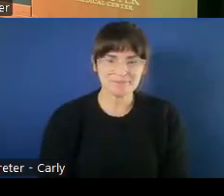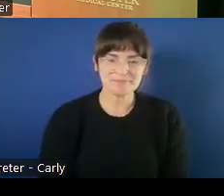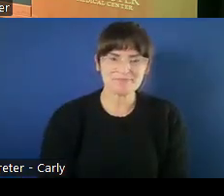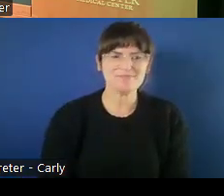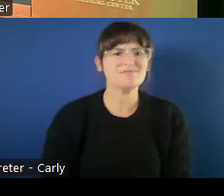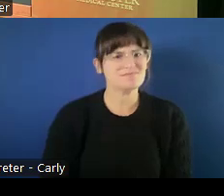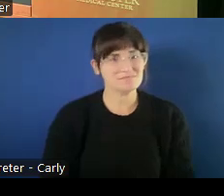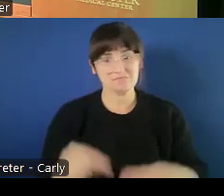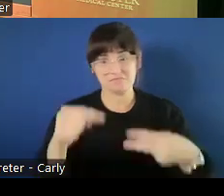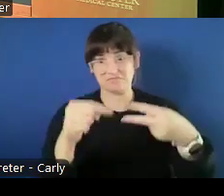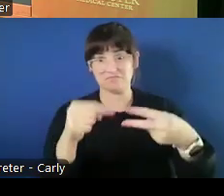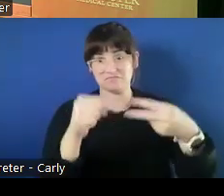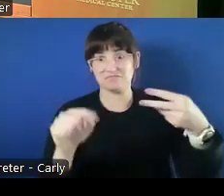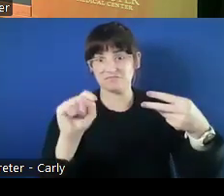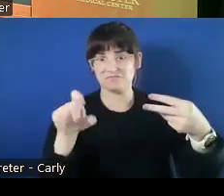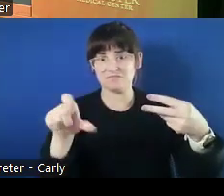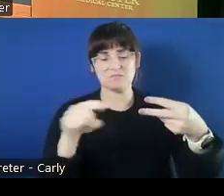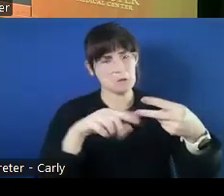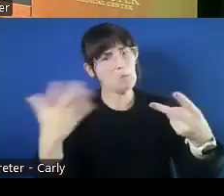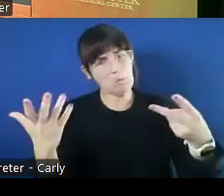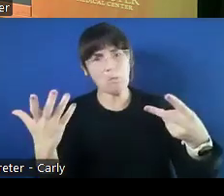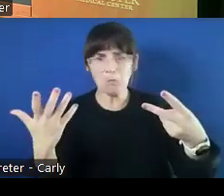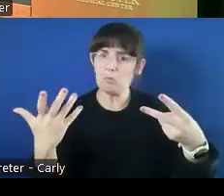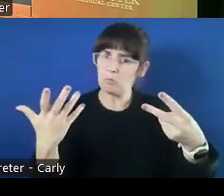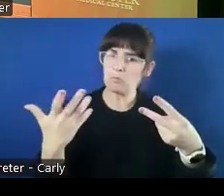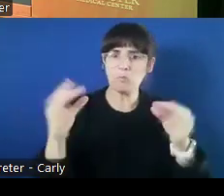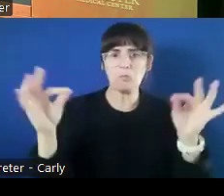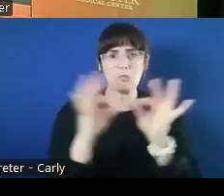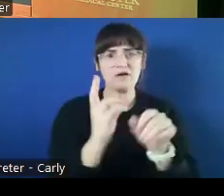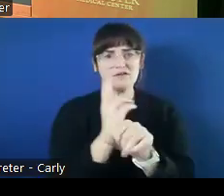using these tools certainly seems reasonable from my perspective as long as you're using them as a